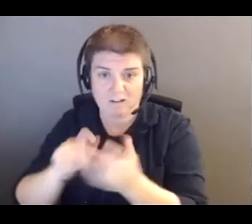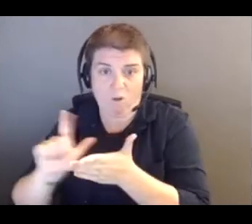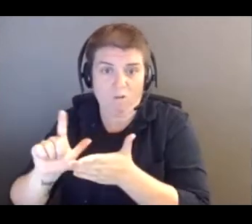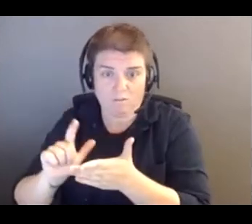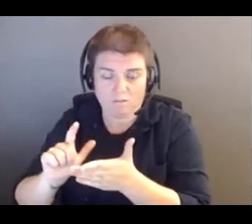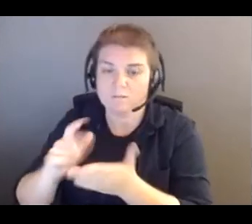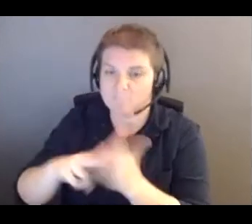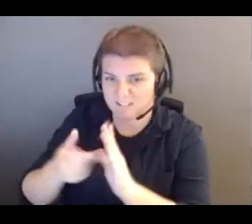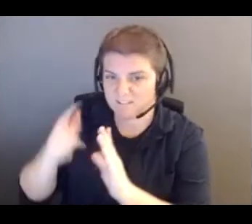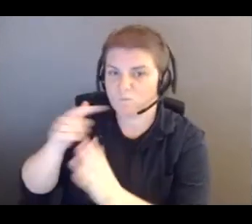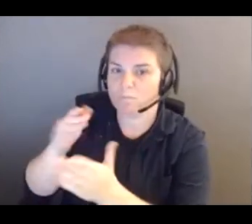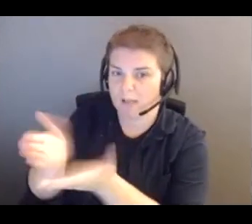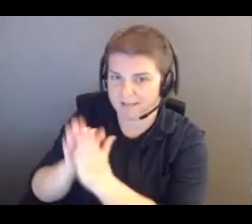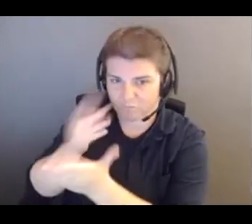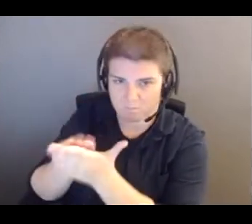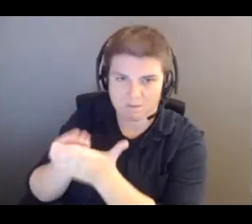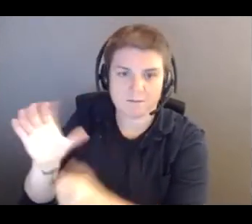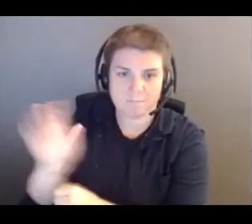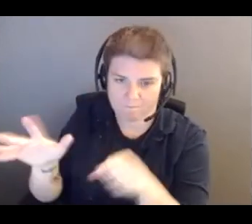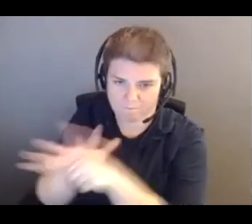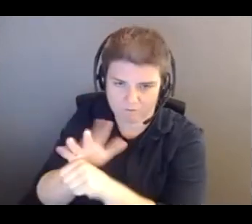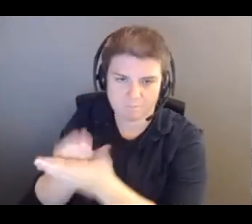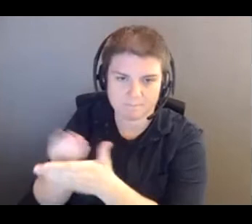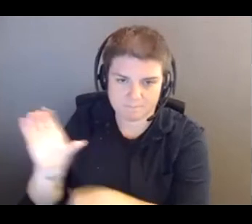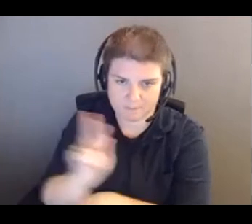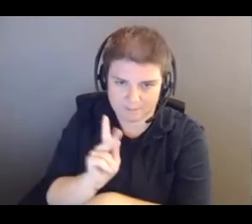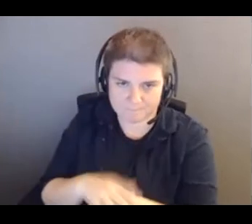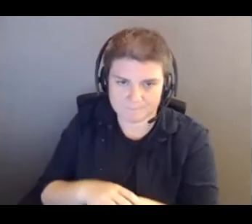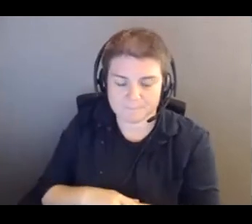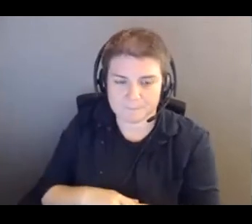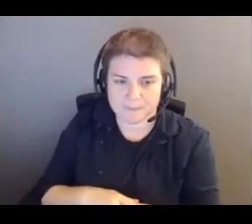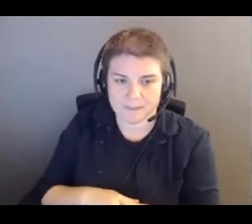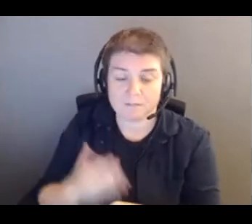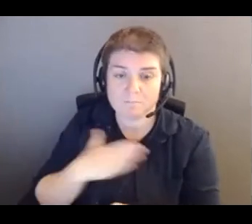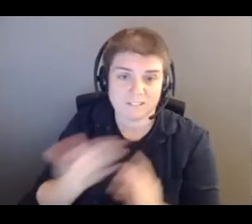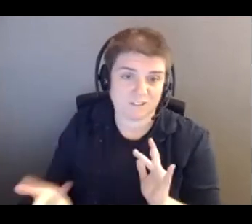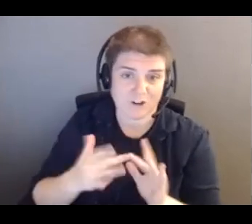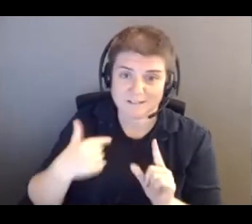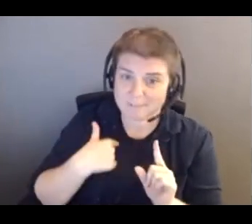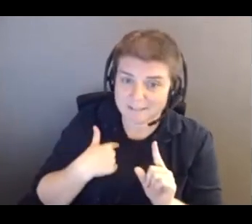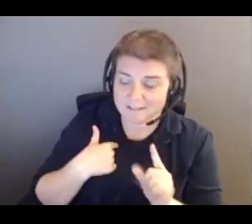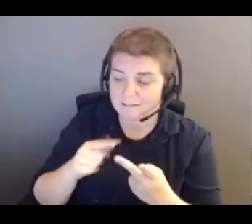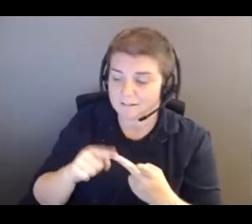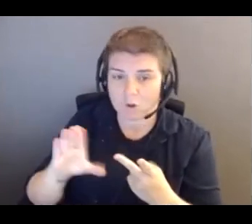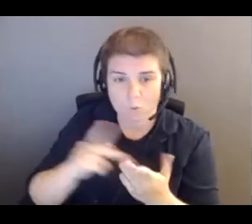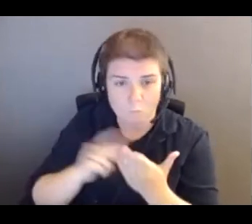grant investment. Please contact me, your program specialist, as soon as possible to